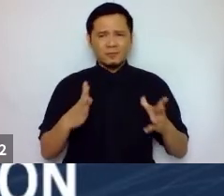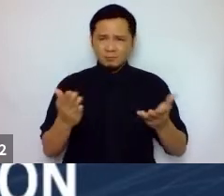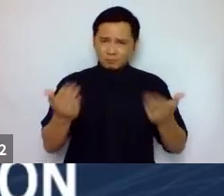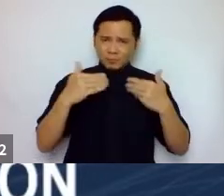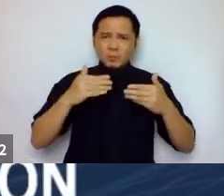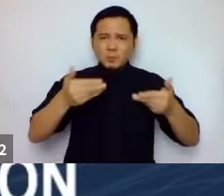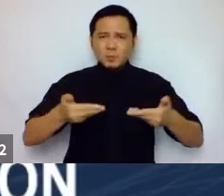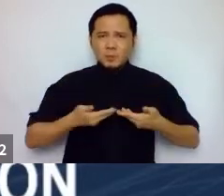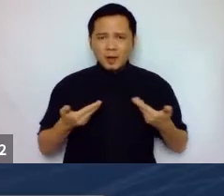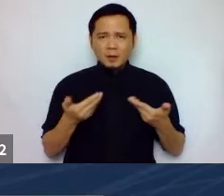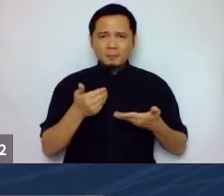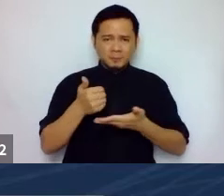Next slide please.